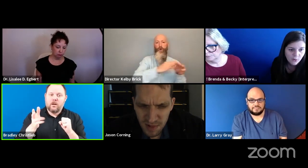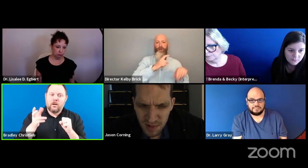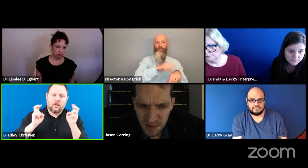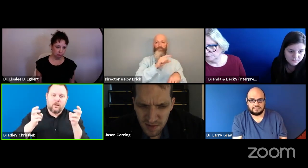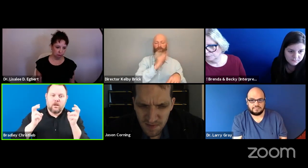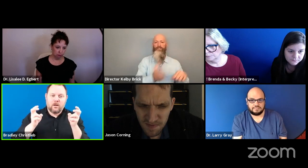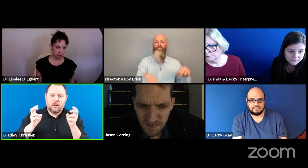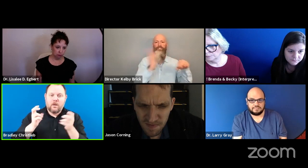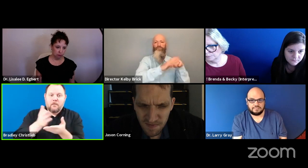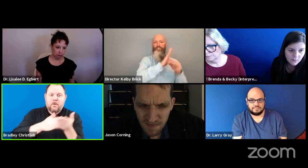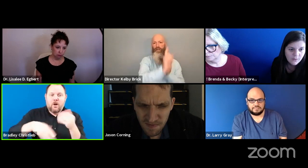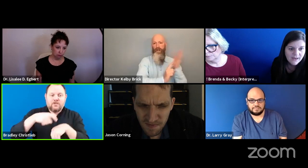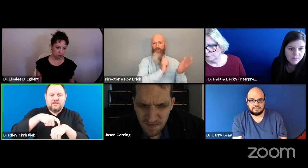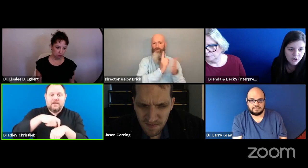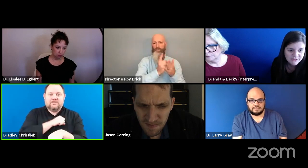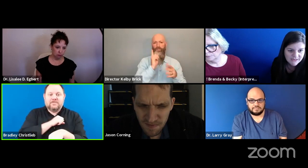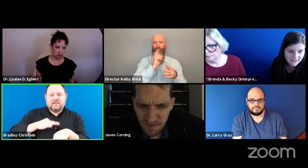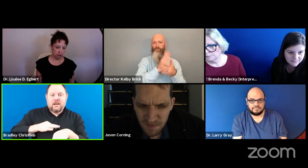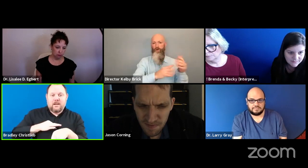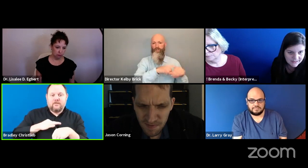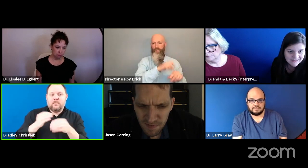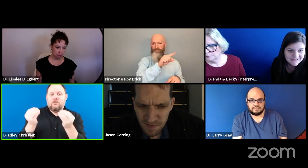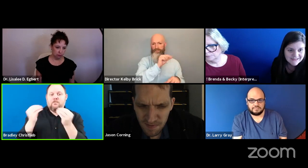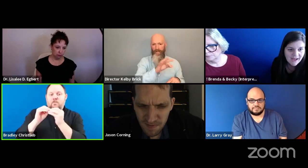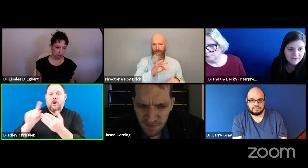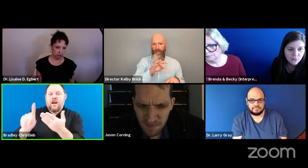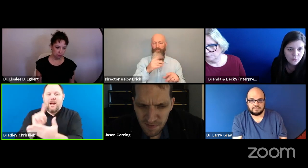Before we had a part-time staff.